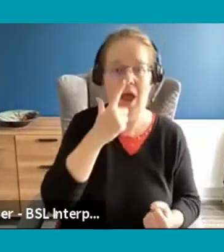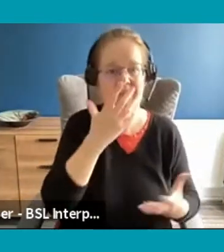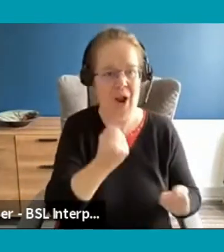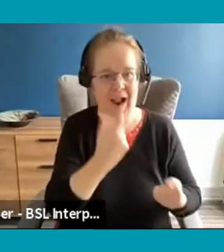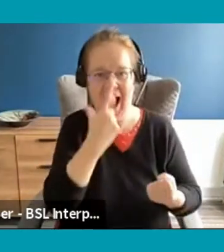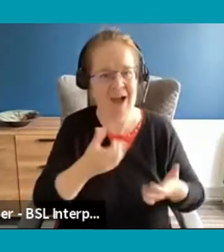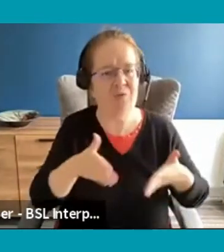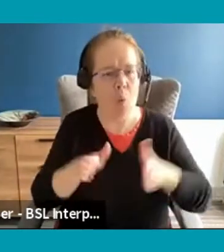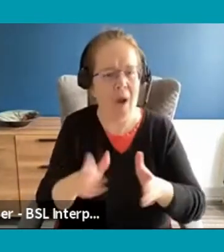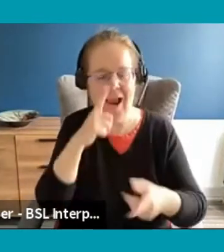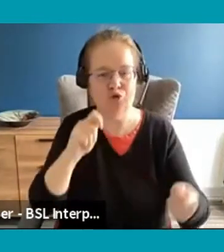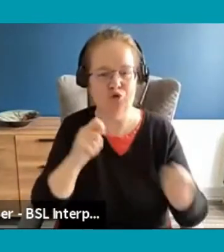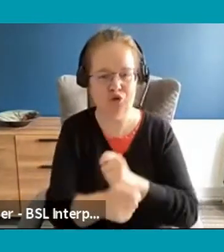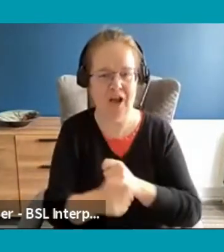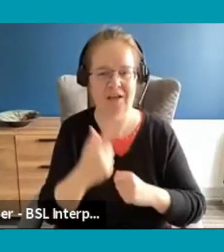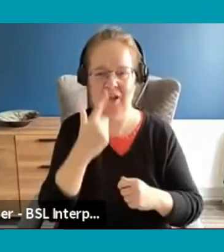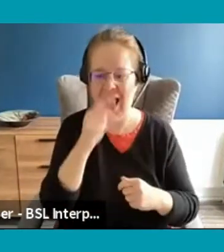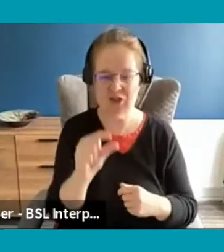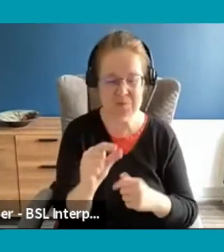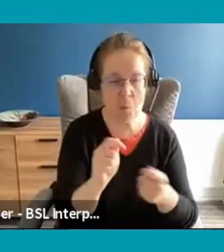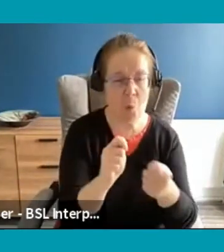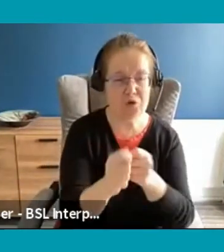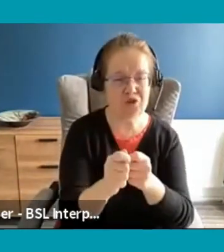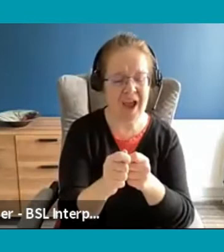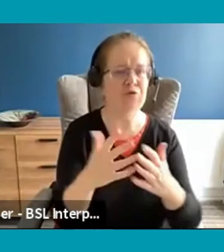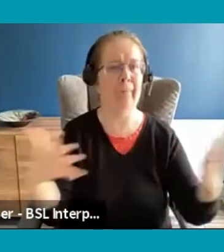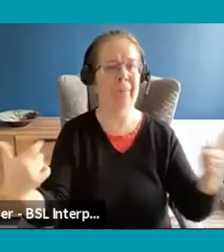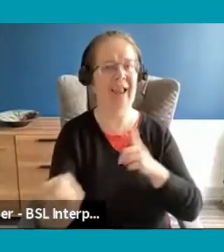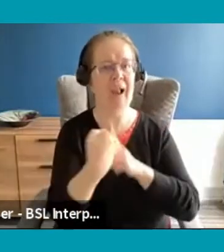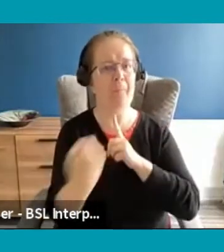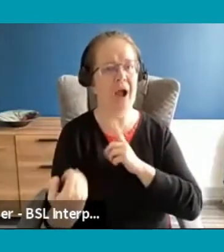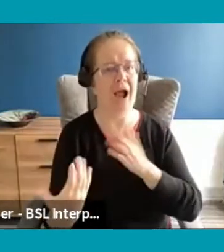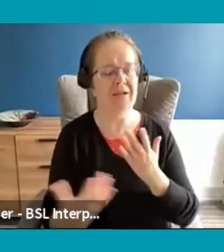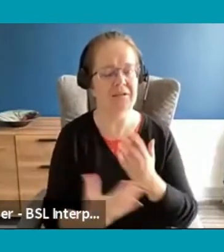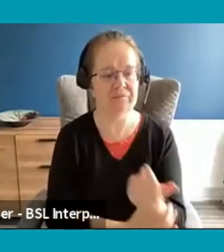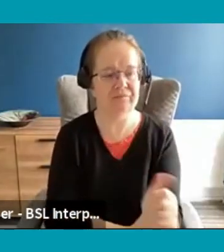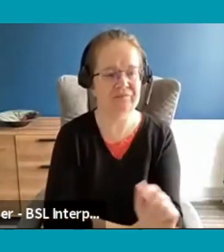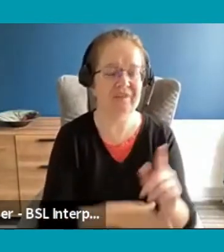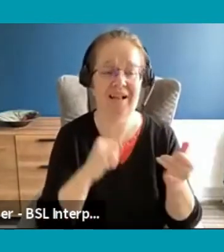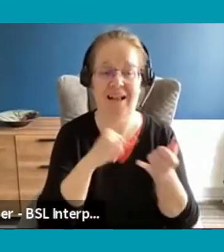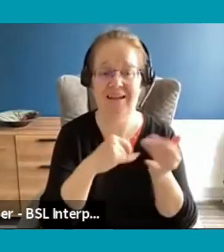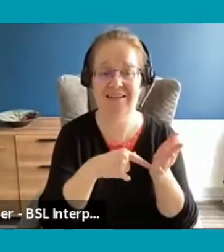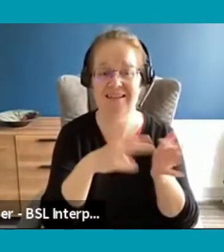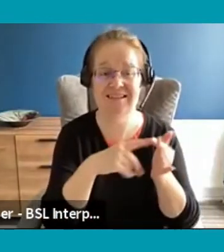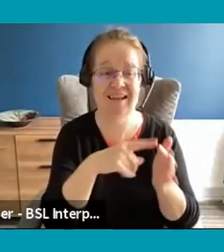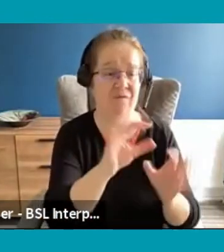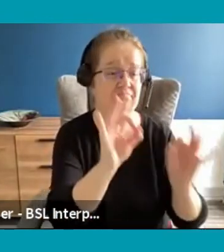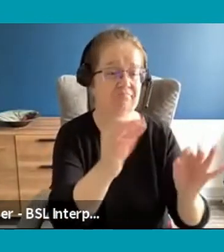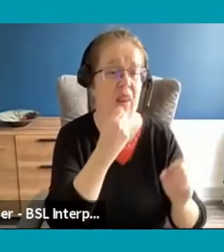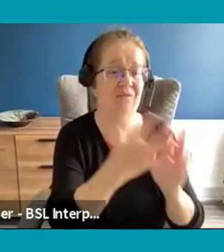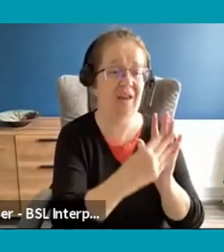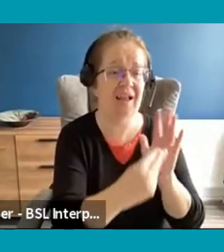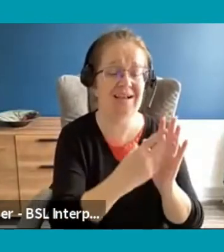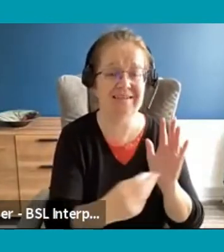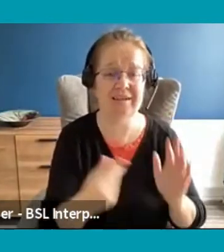biggest of impacts and Steve and Sophie you've so eloquently given us some examples. Sorry if I if you felt I was